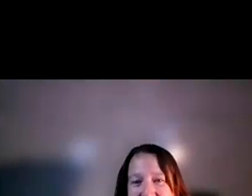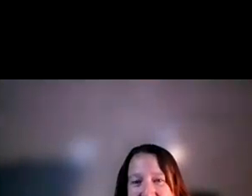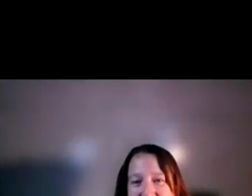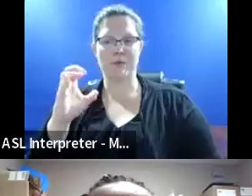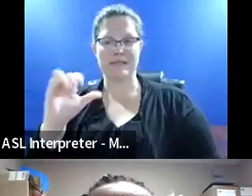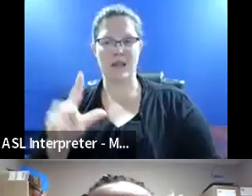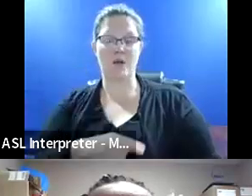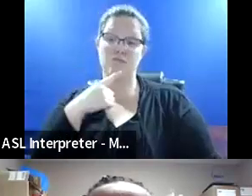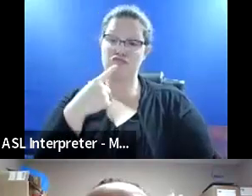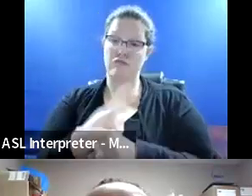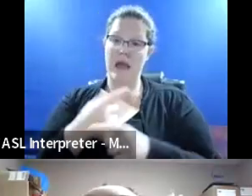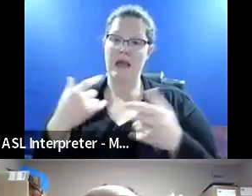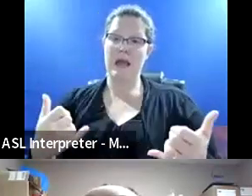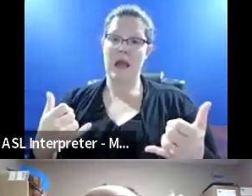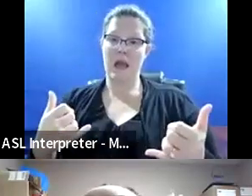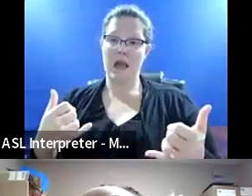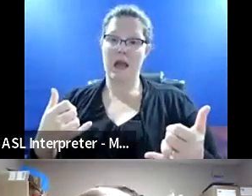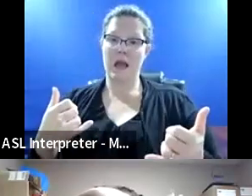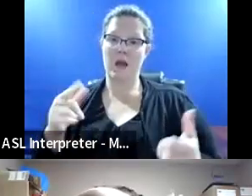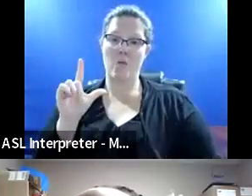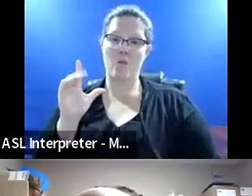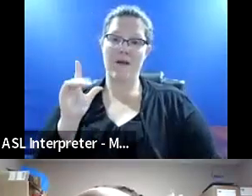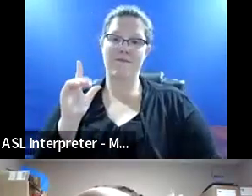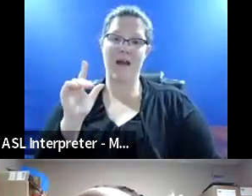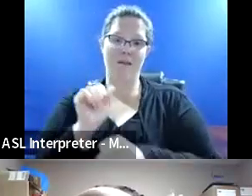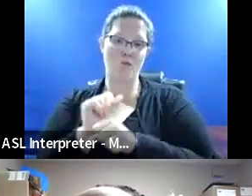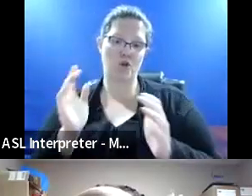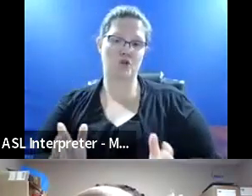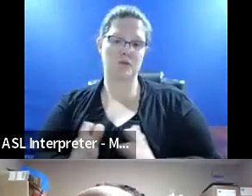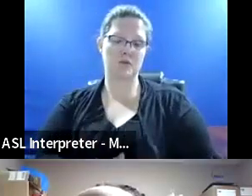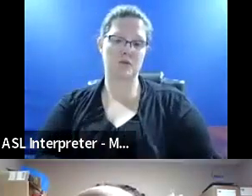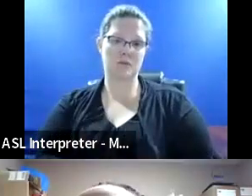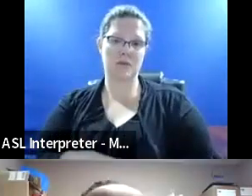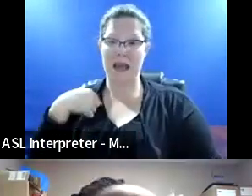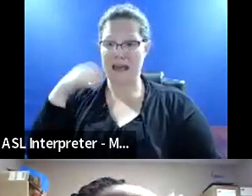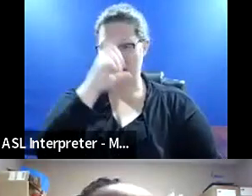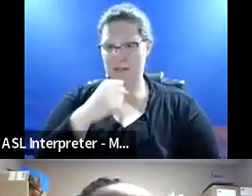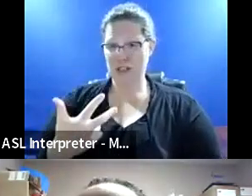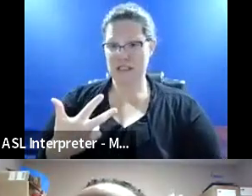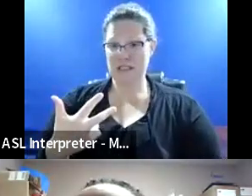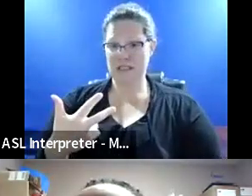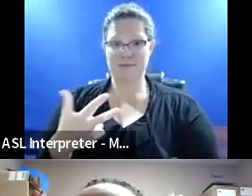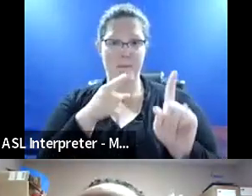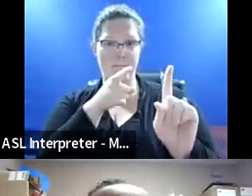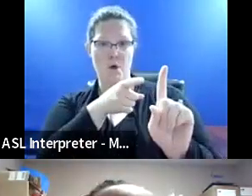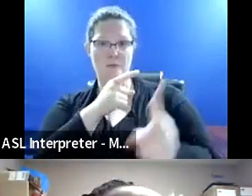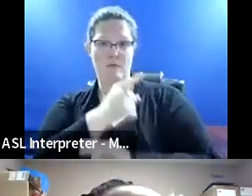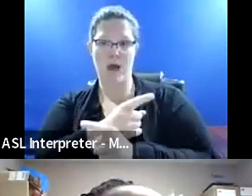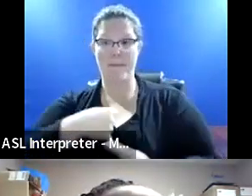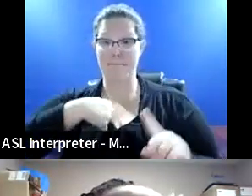AS FAR AS WORKERS GO, I'LL LET YOU GUESS. WELL HOW BIG IS YOUR CELL? RIGHT NOW WE'RE AT 25 WORKERS.